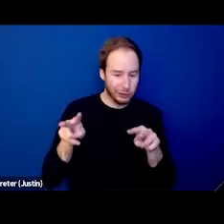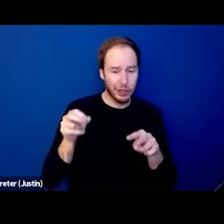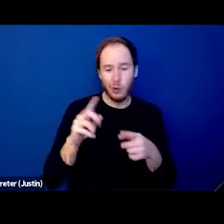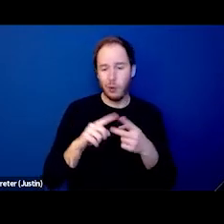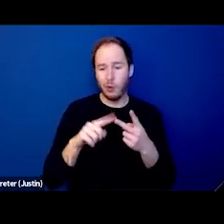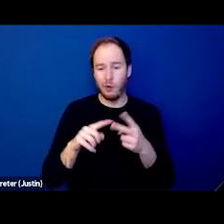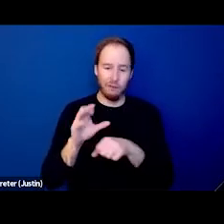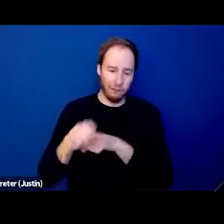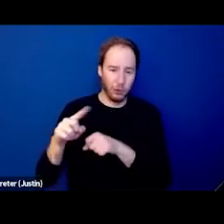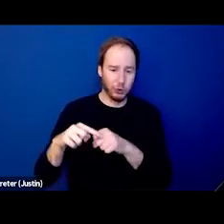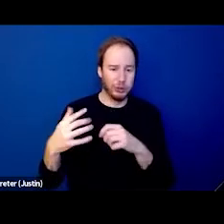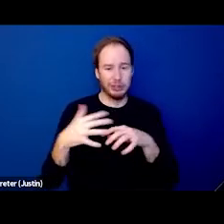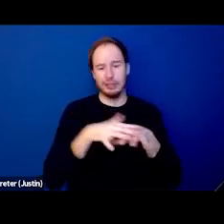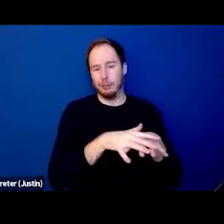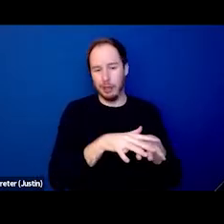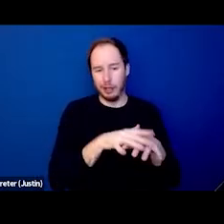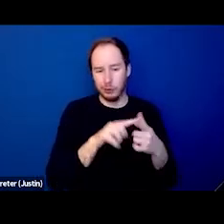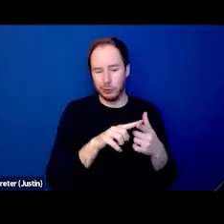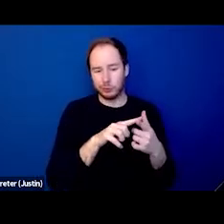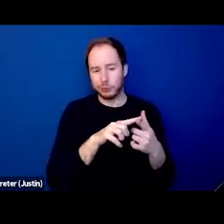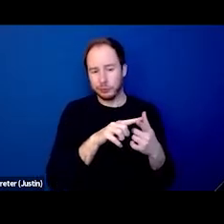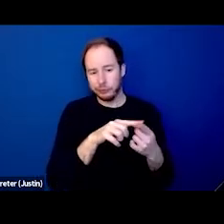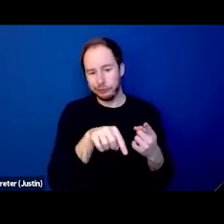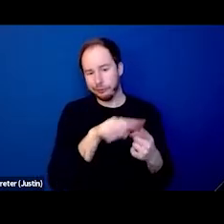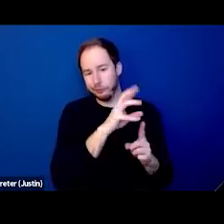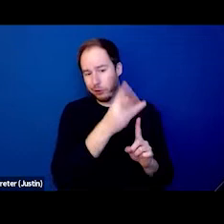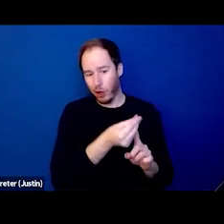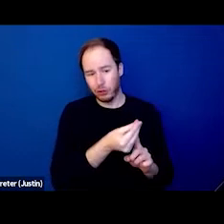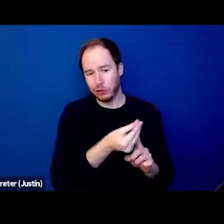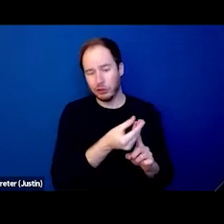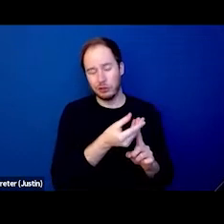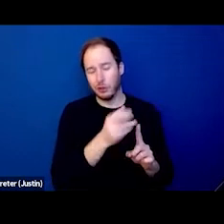to other philosophies and practices,